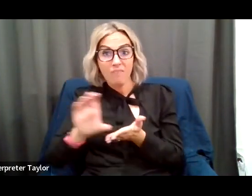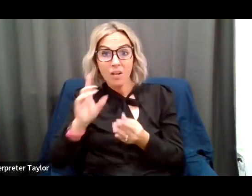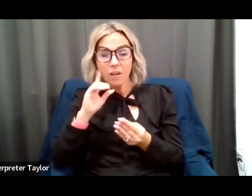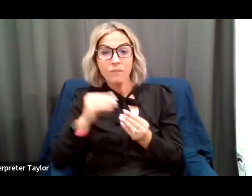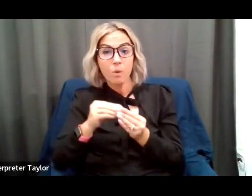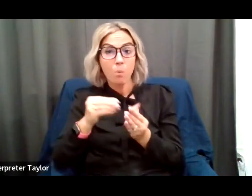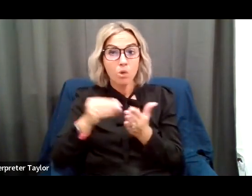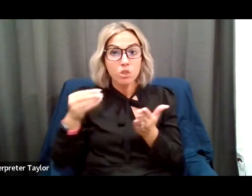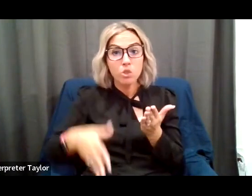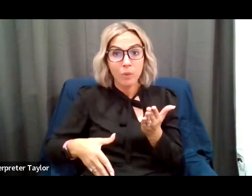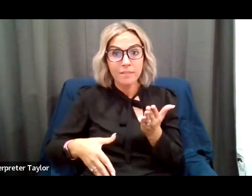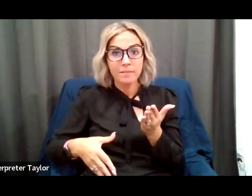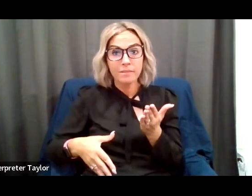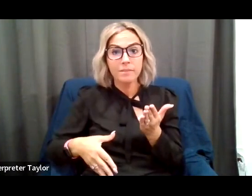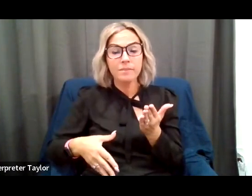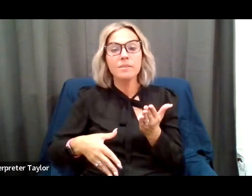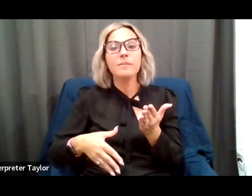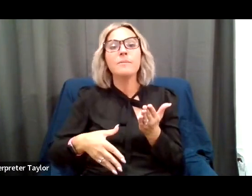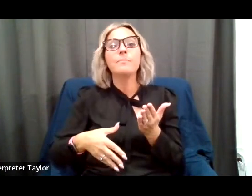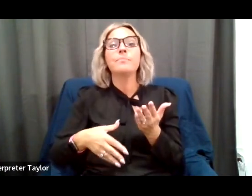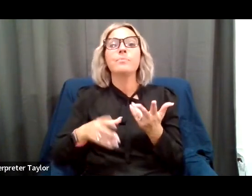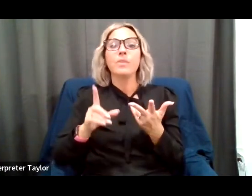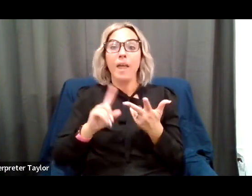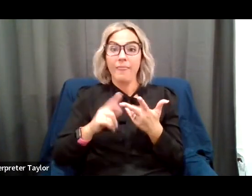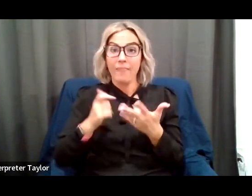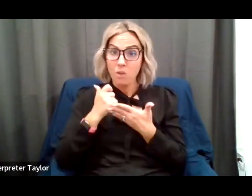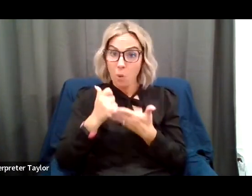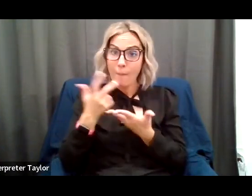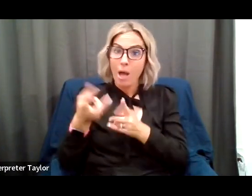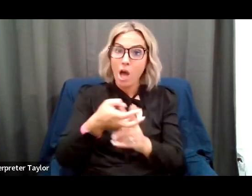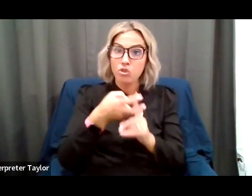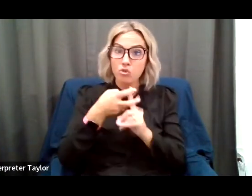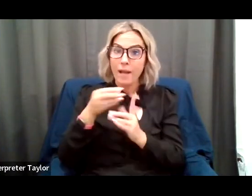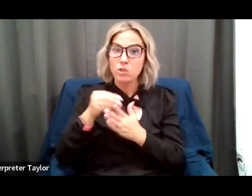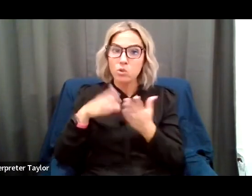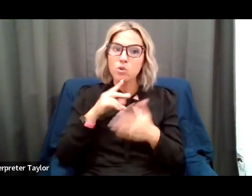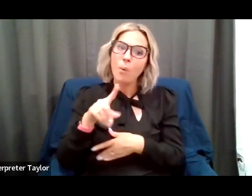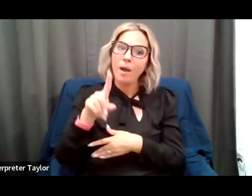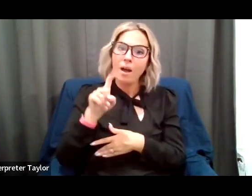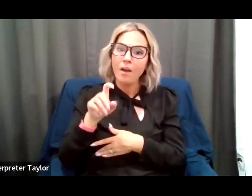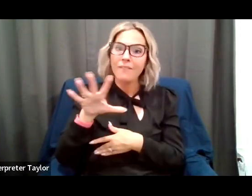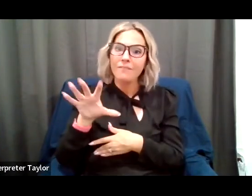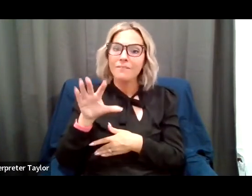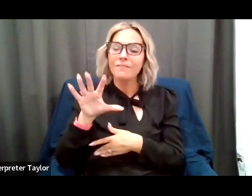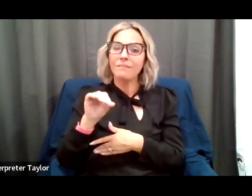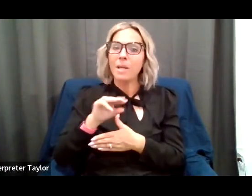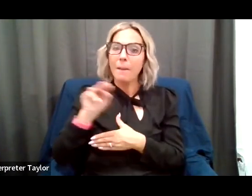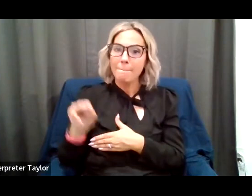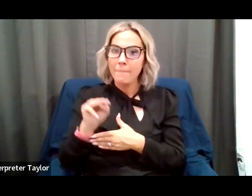Um, and then to help attract students, there was 150 million to help you go out and